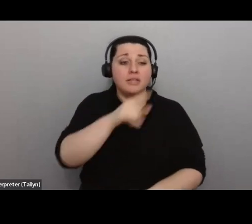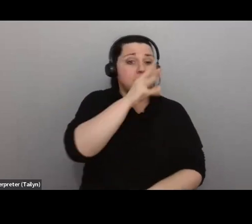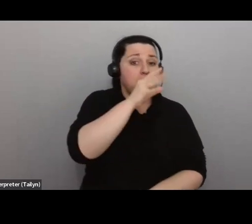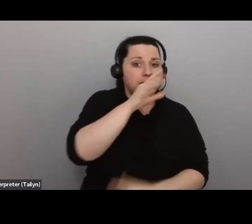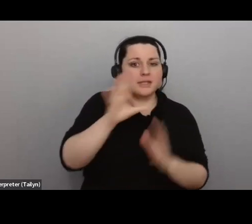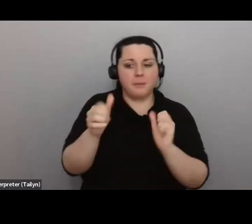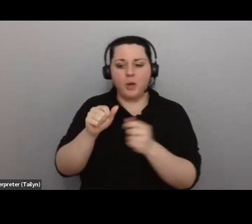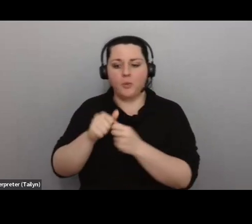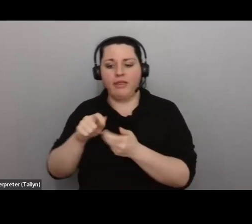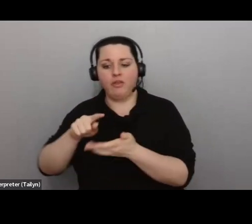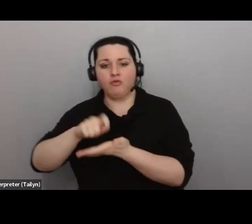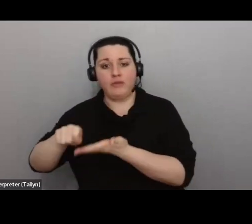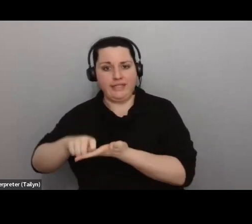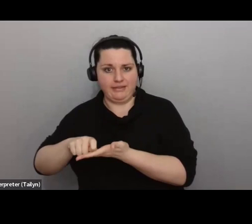Colleen: written component